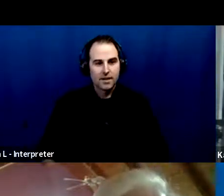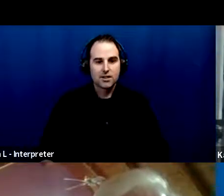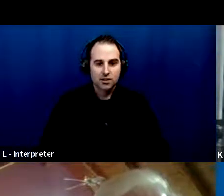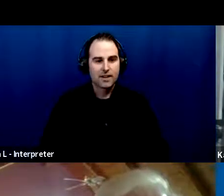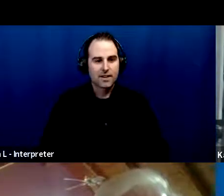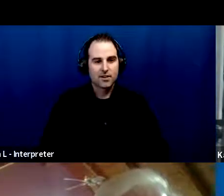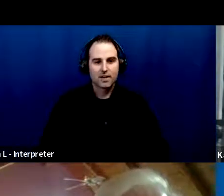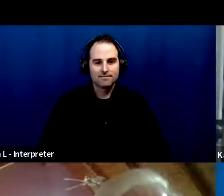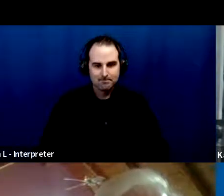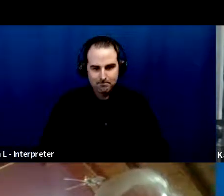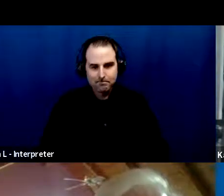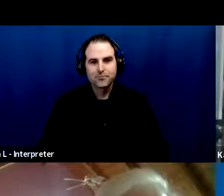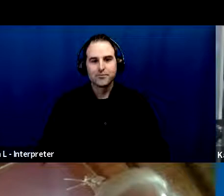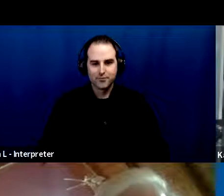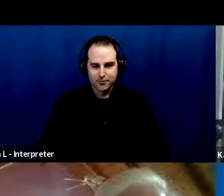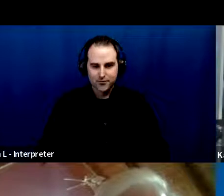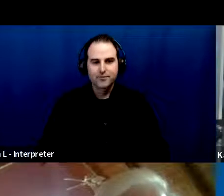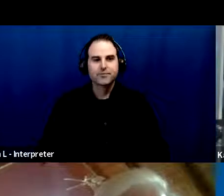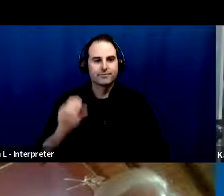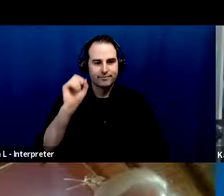Yeah, sure. That sounds fine. You think the beginning beginning